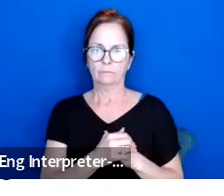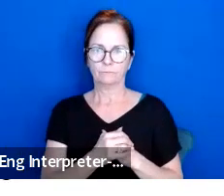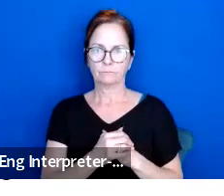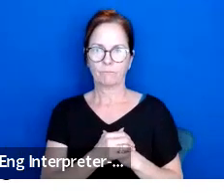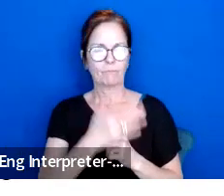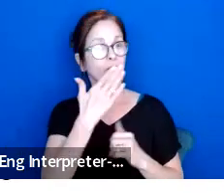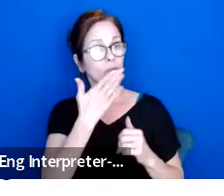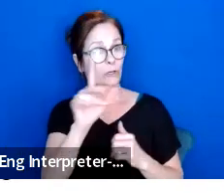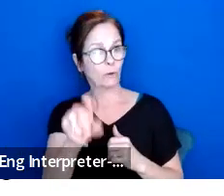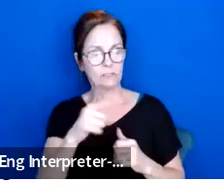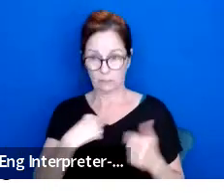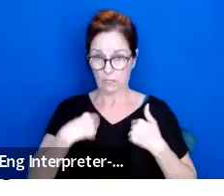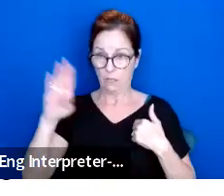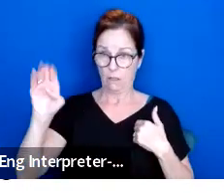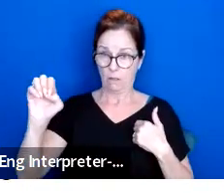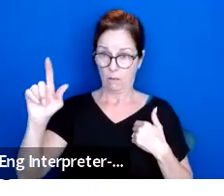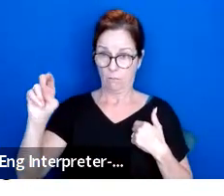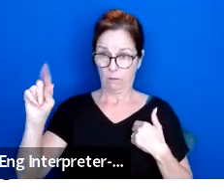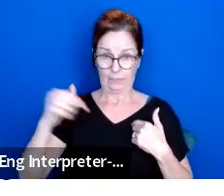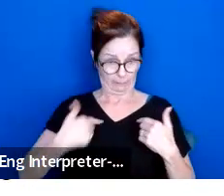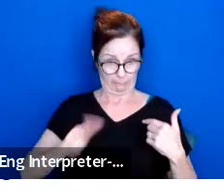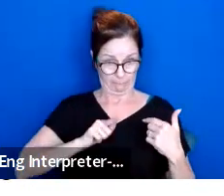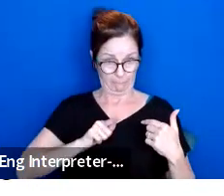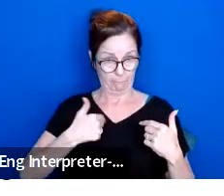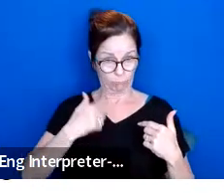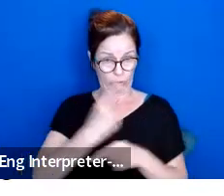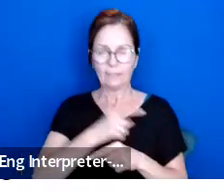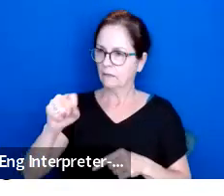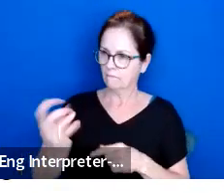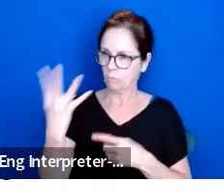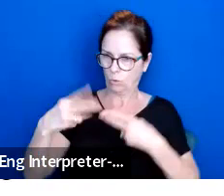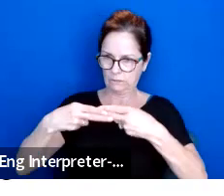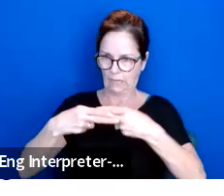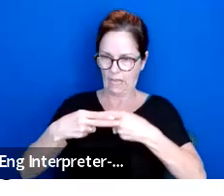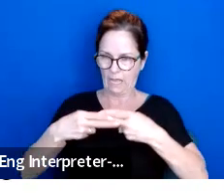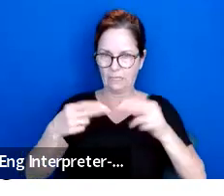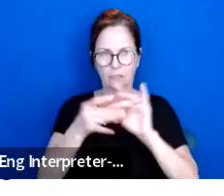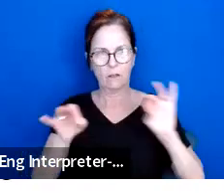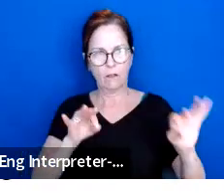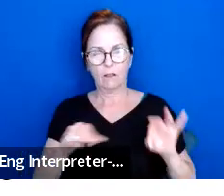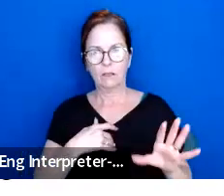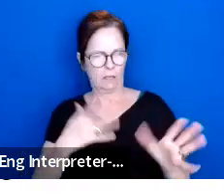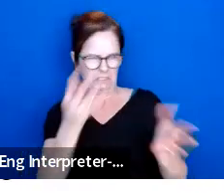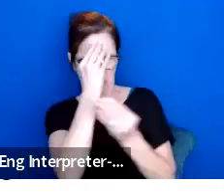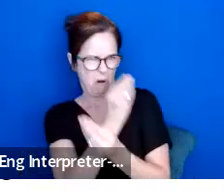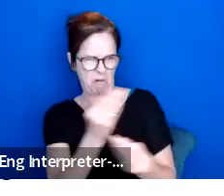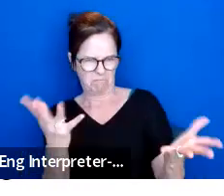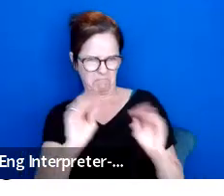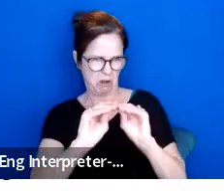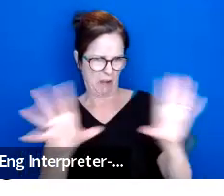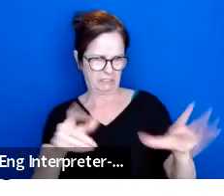Good questions. Correct. Yeah.